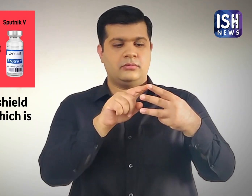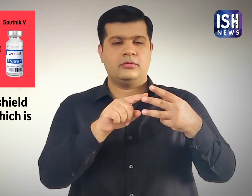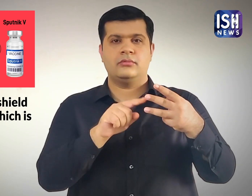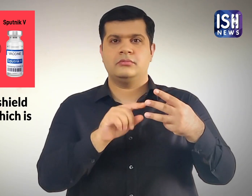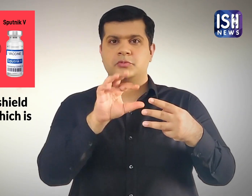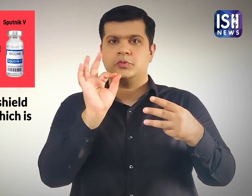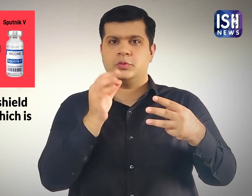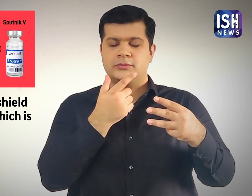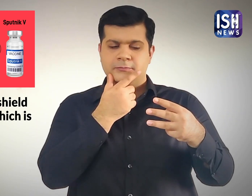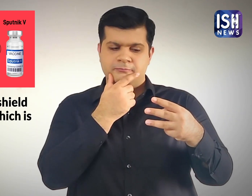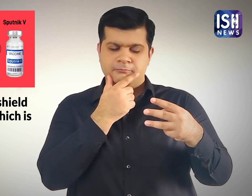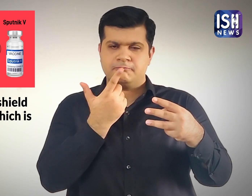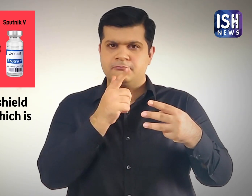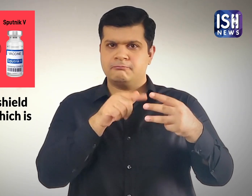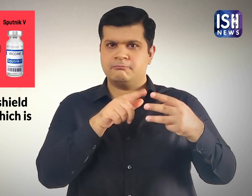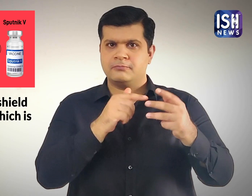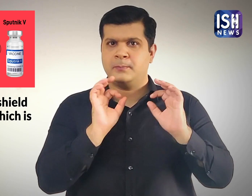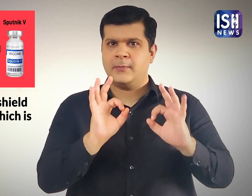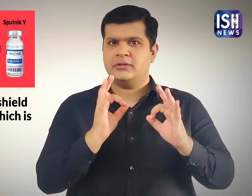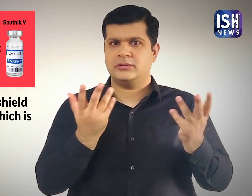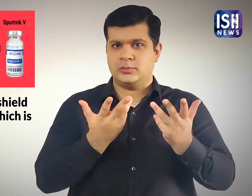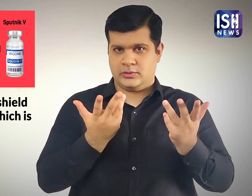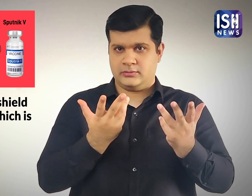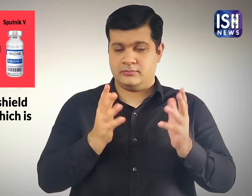So how does one chose the best?